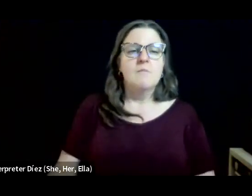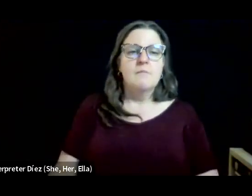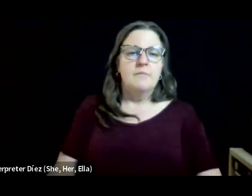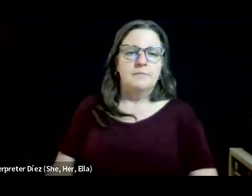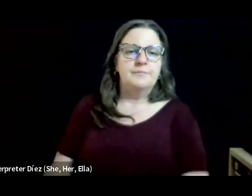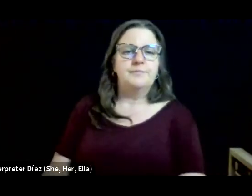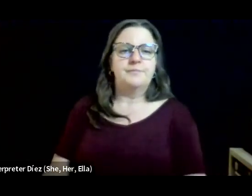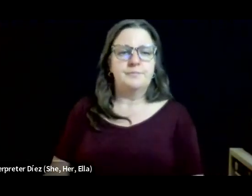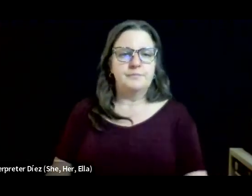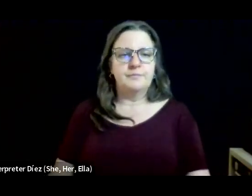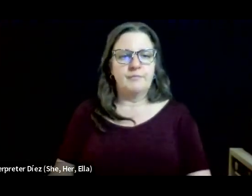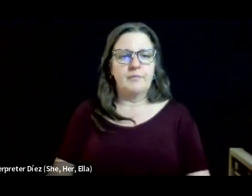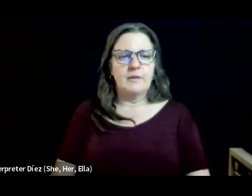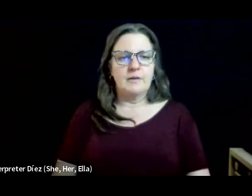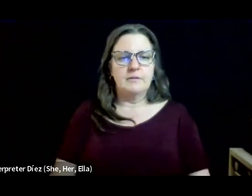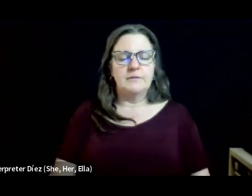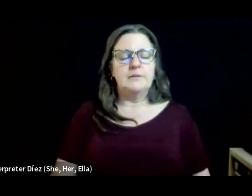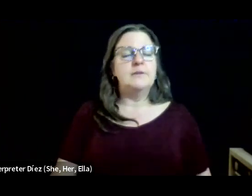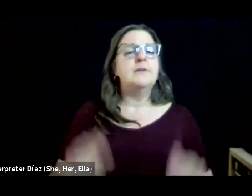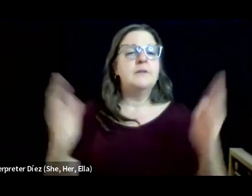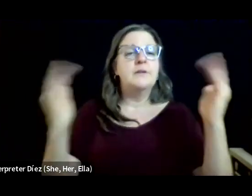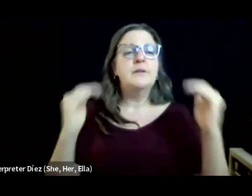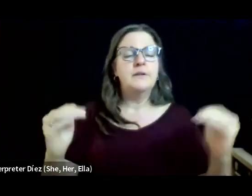Moving along to Item #11.2,